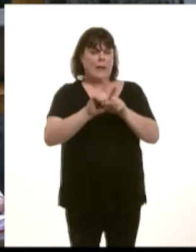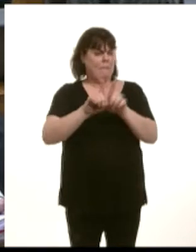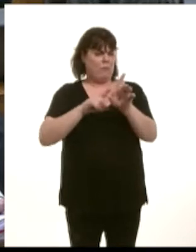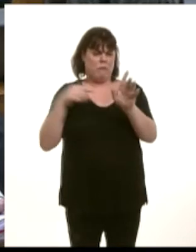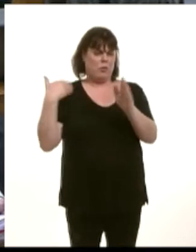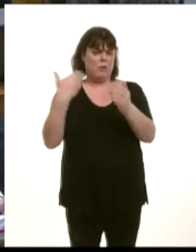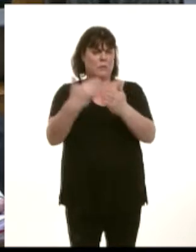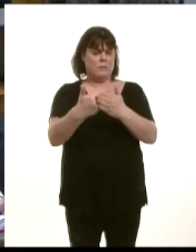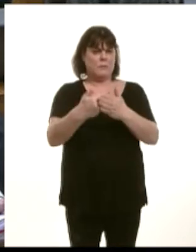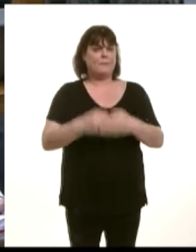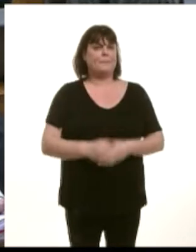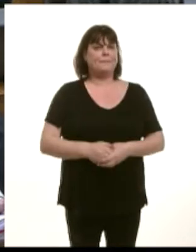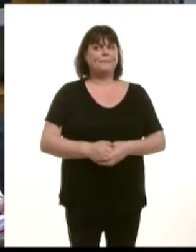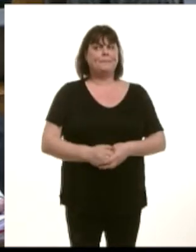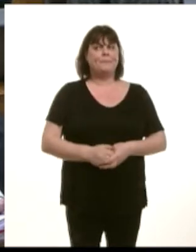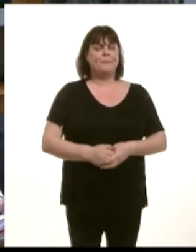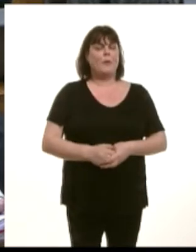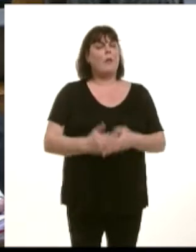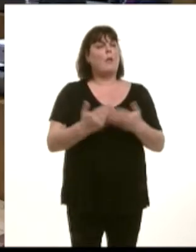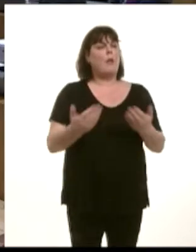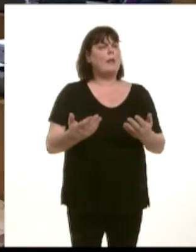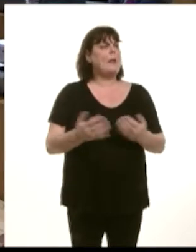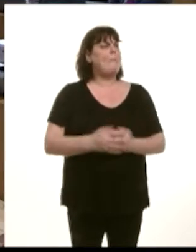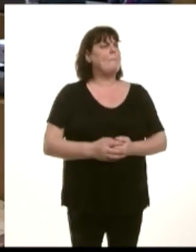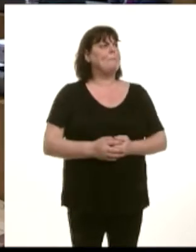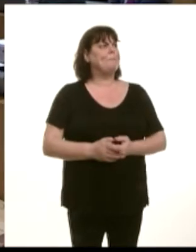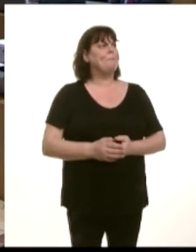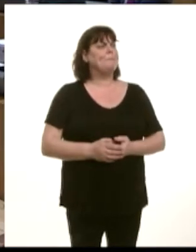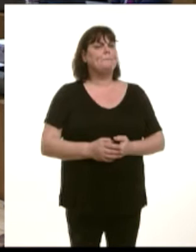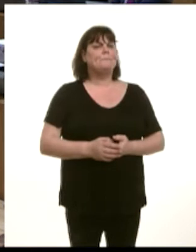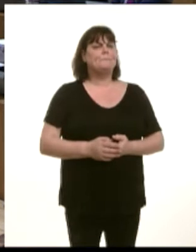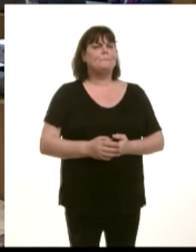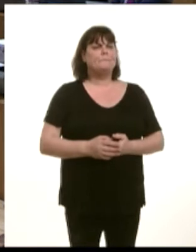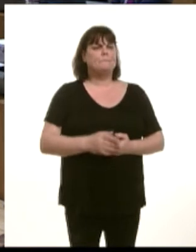Of course, I want to ensure that—[Interruption.] Well, the Member is answering her own question.